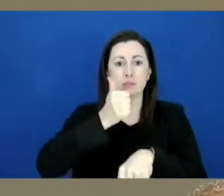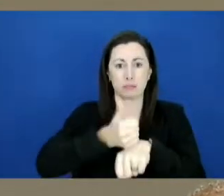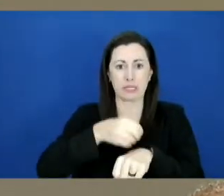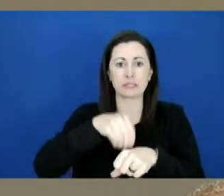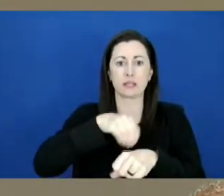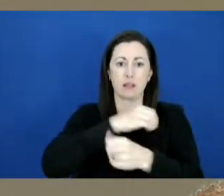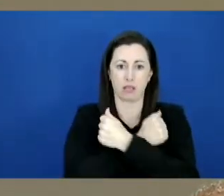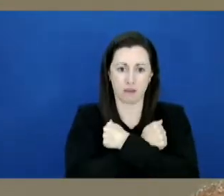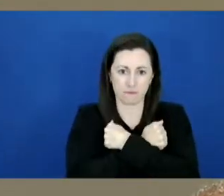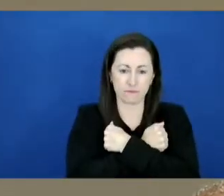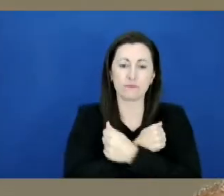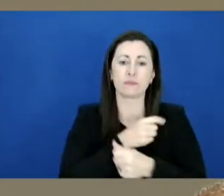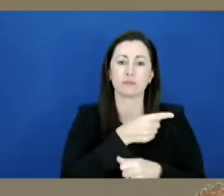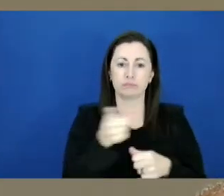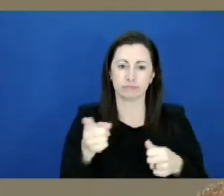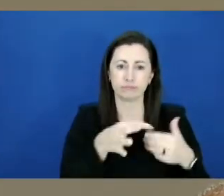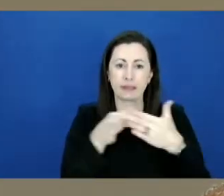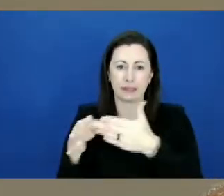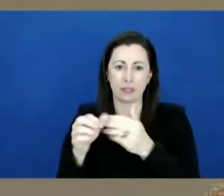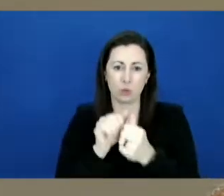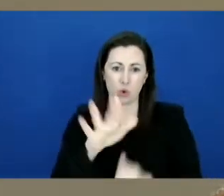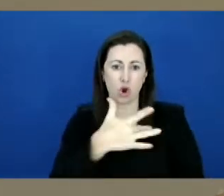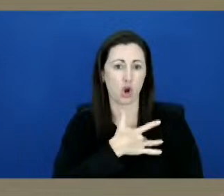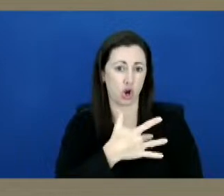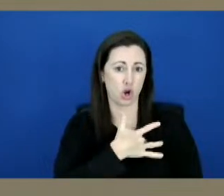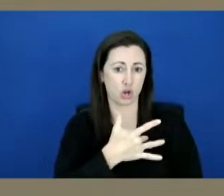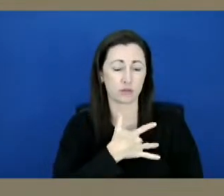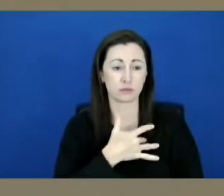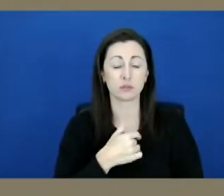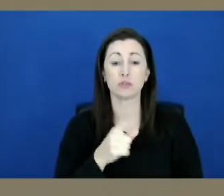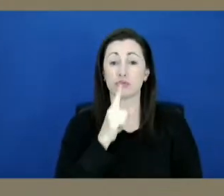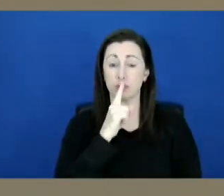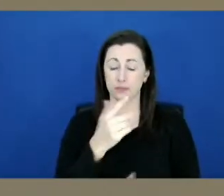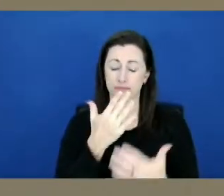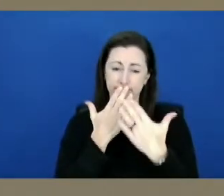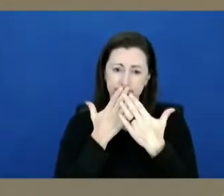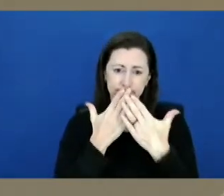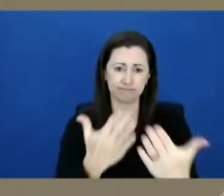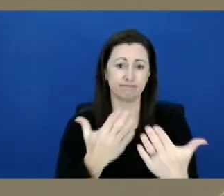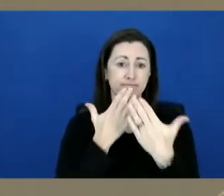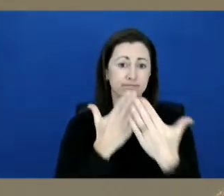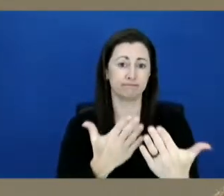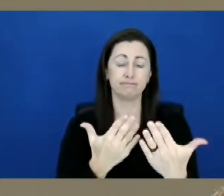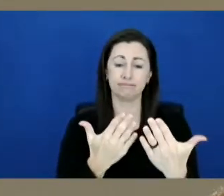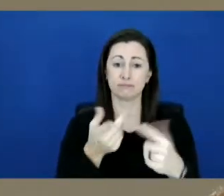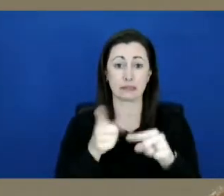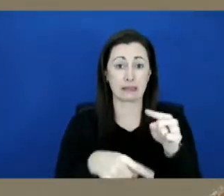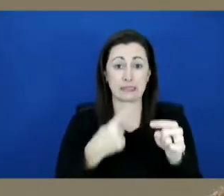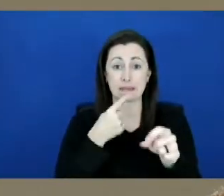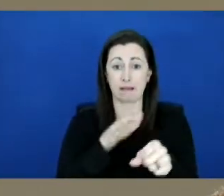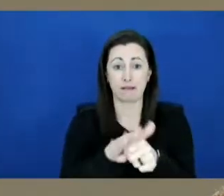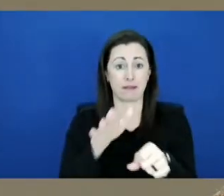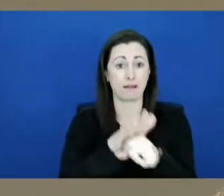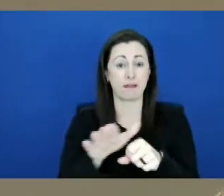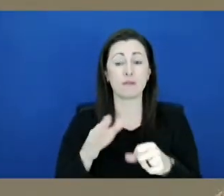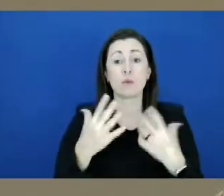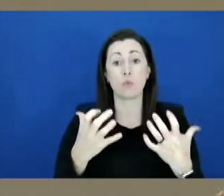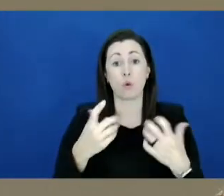YOU ARE LEADING WITH YOUR HEART. AND WE JUST CANNOT THANK YOU